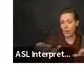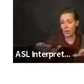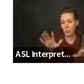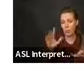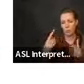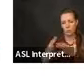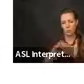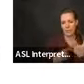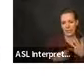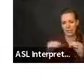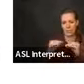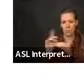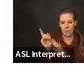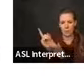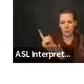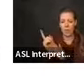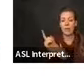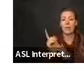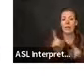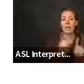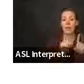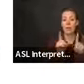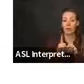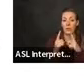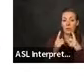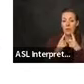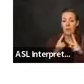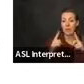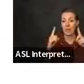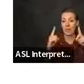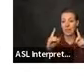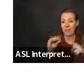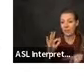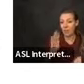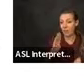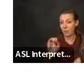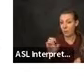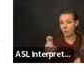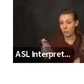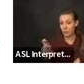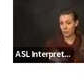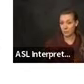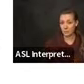more in a moment as well as the effectiveness of boosters.